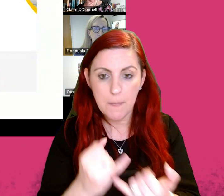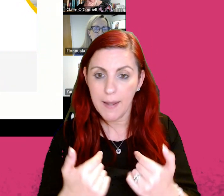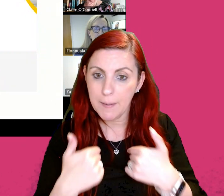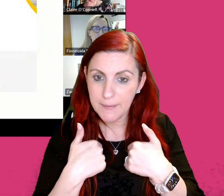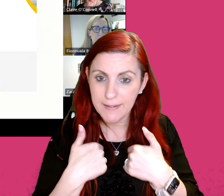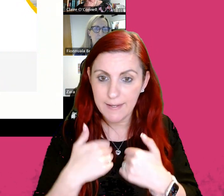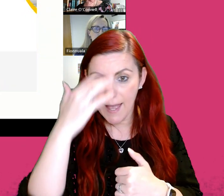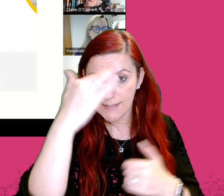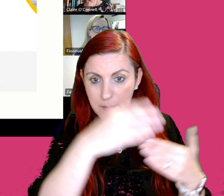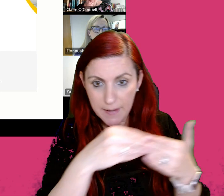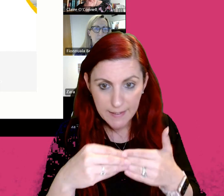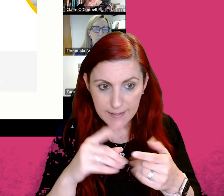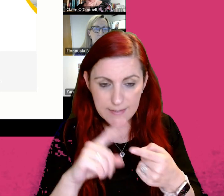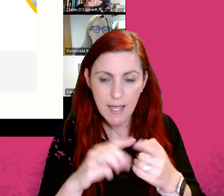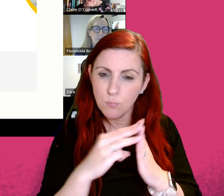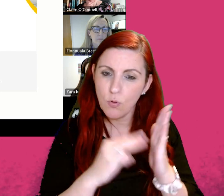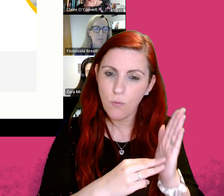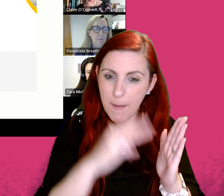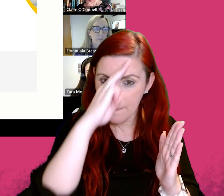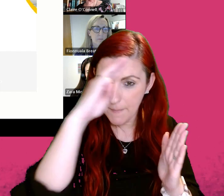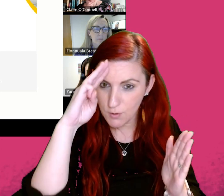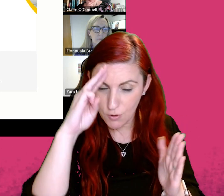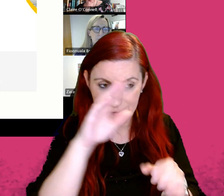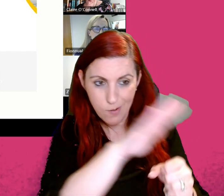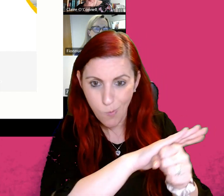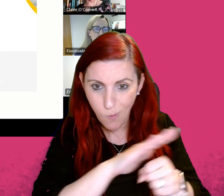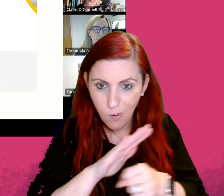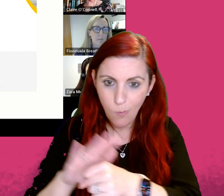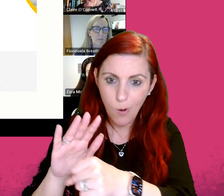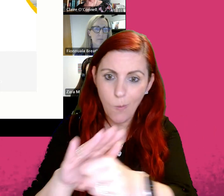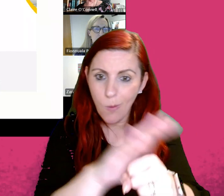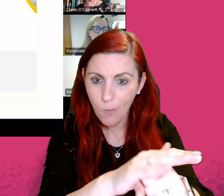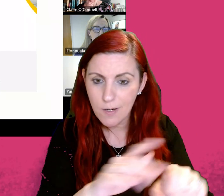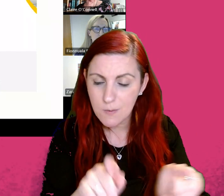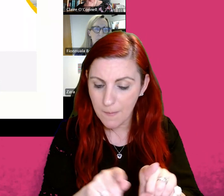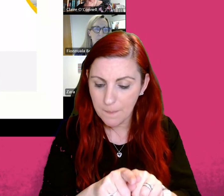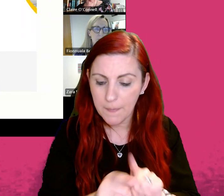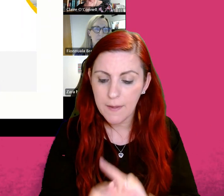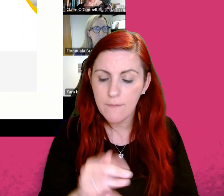a program manager um in place locally to help um if you're a little bit more advanced and if